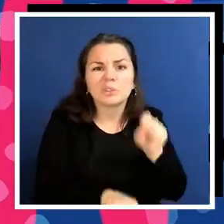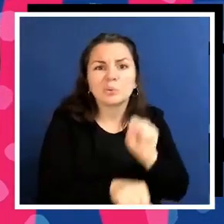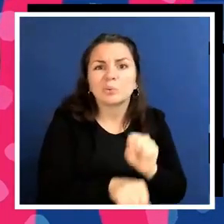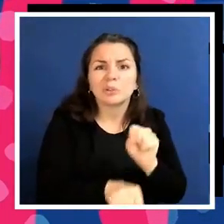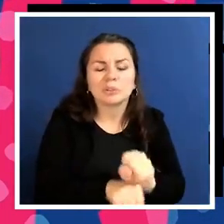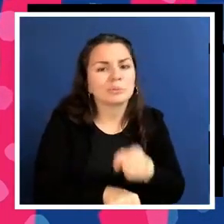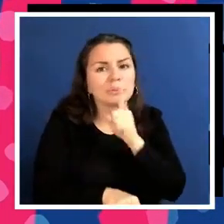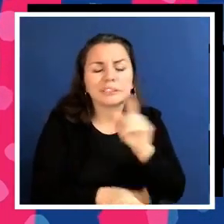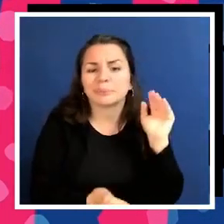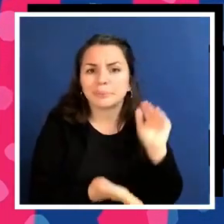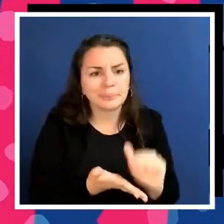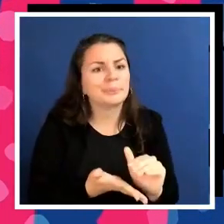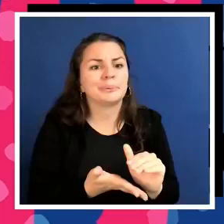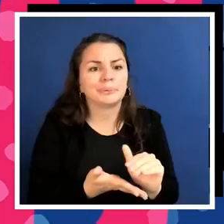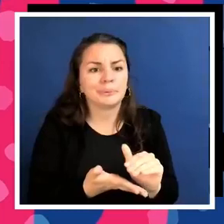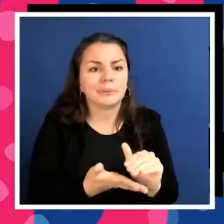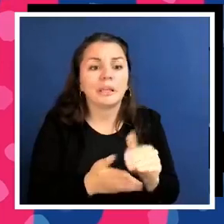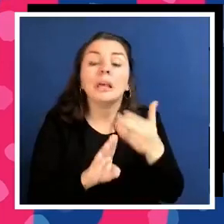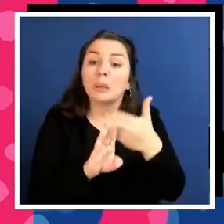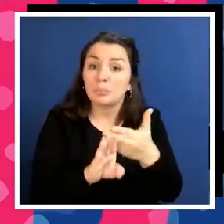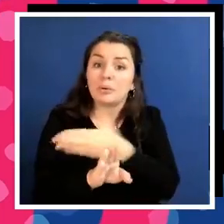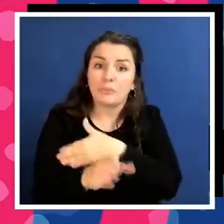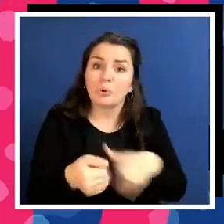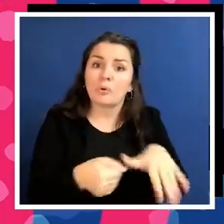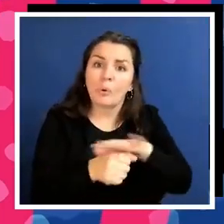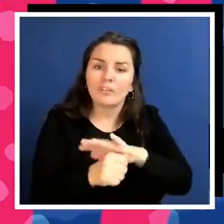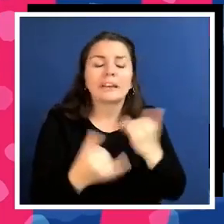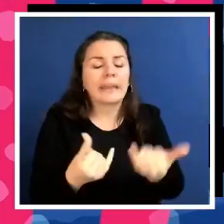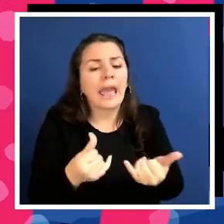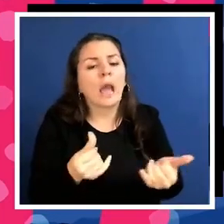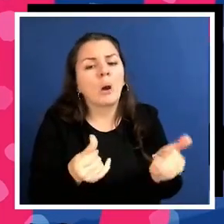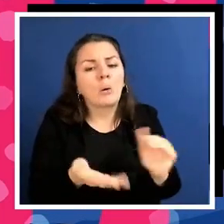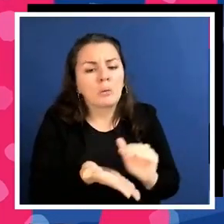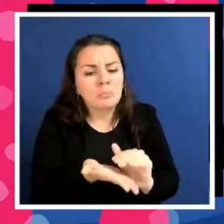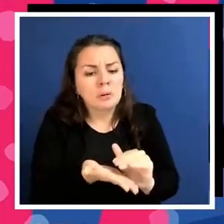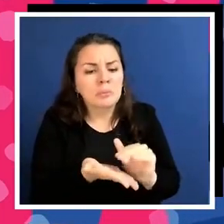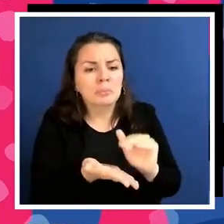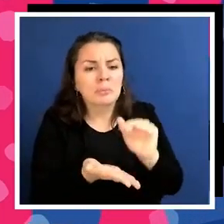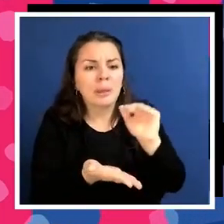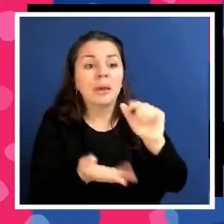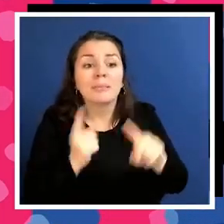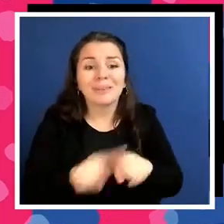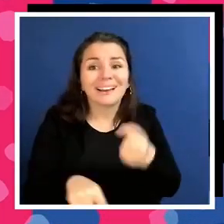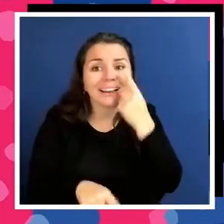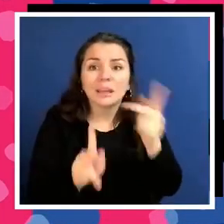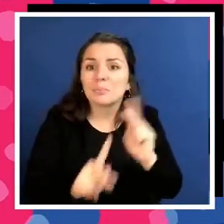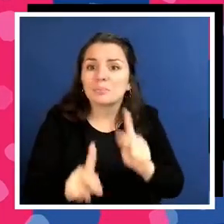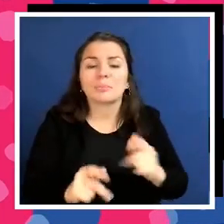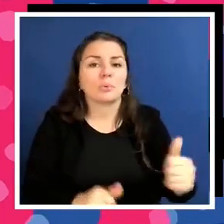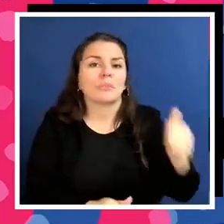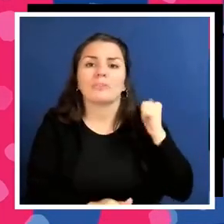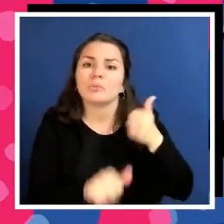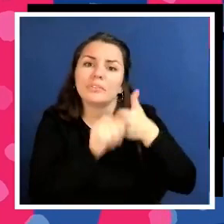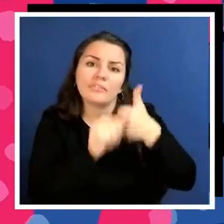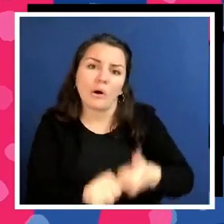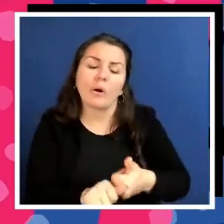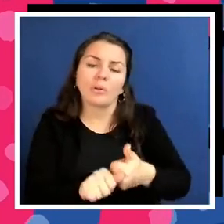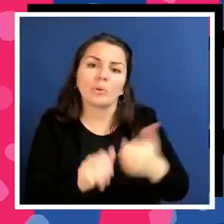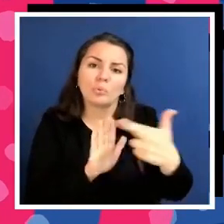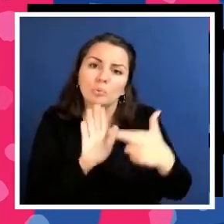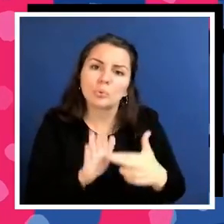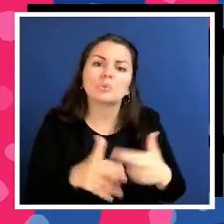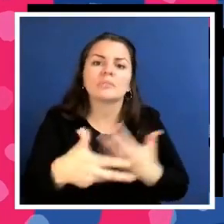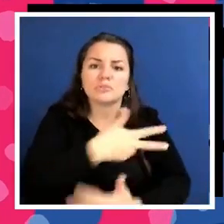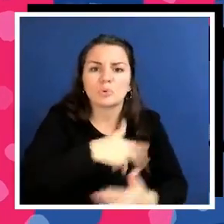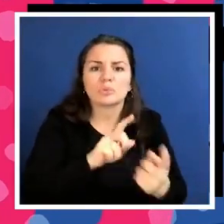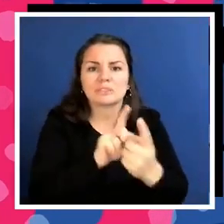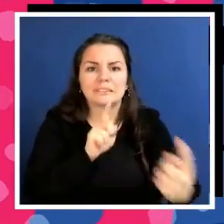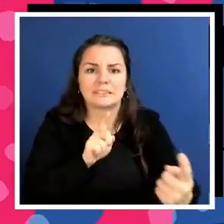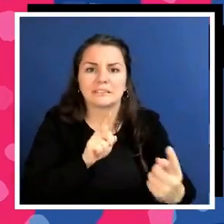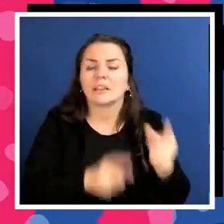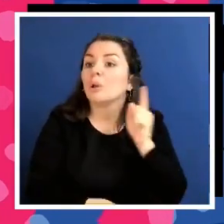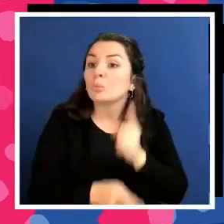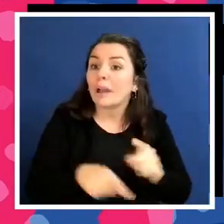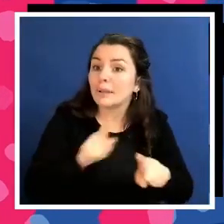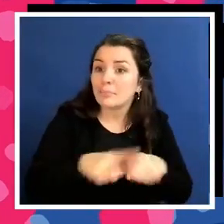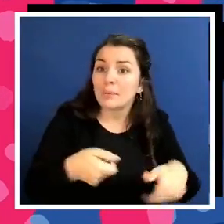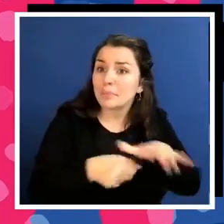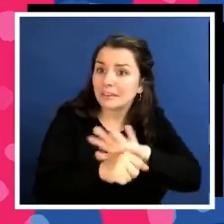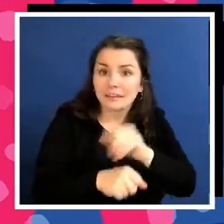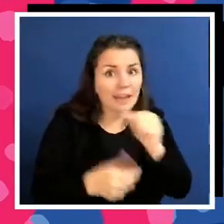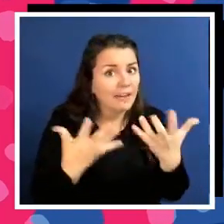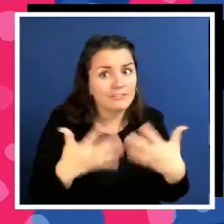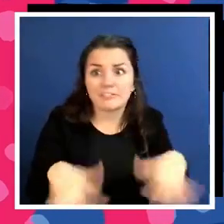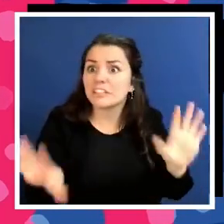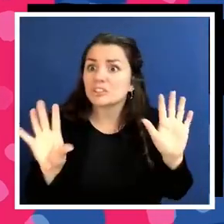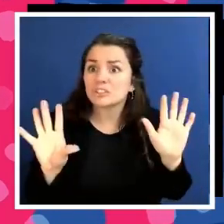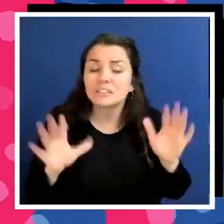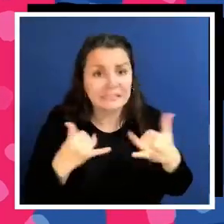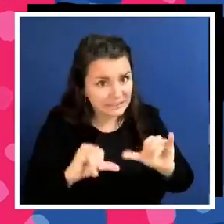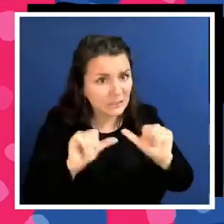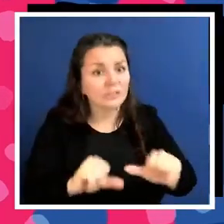I'M BEHIND ON HOURS.